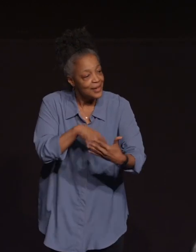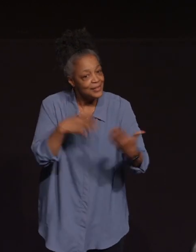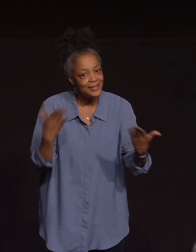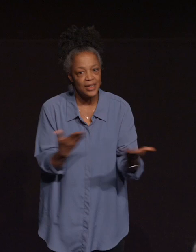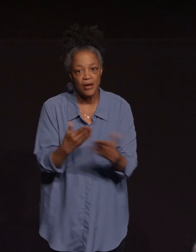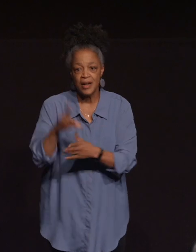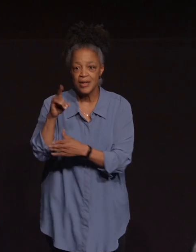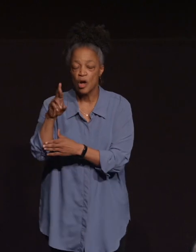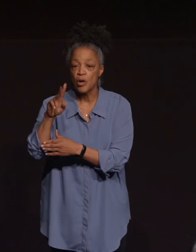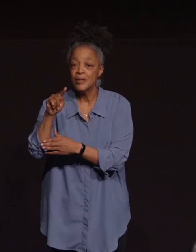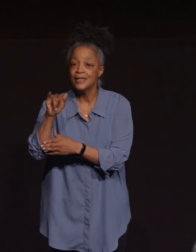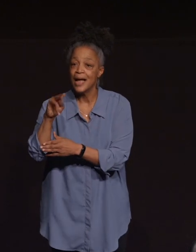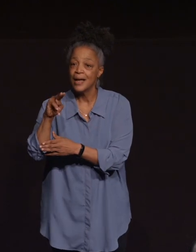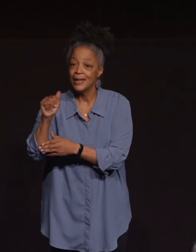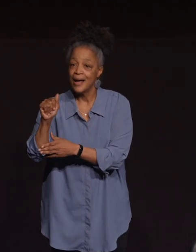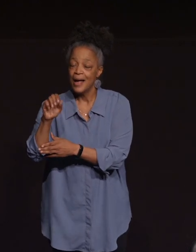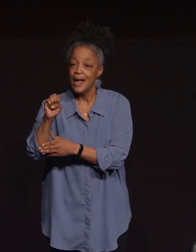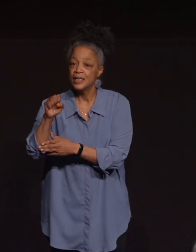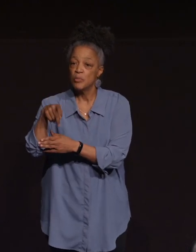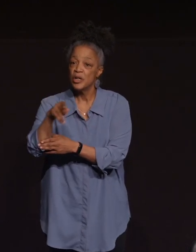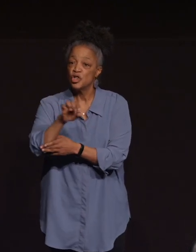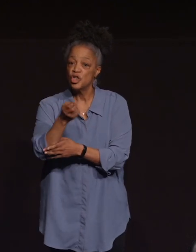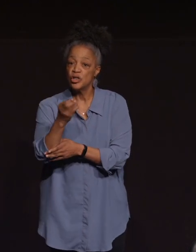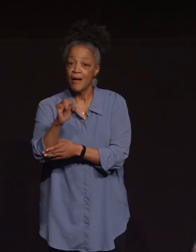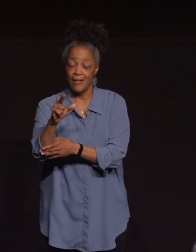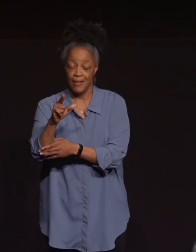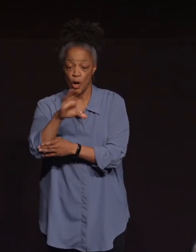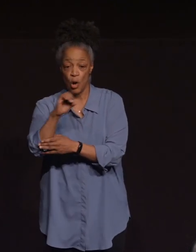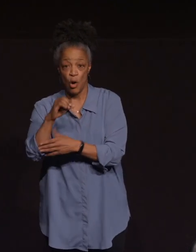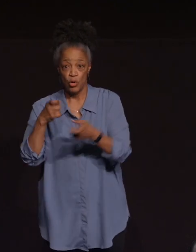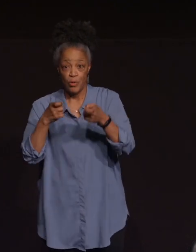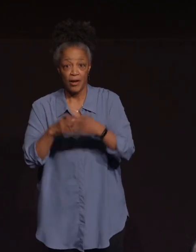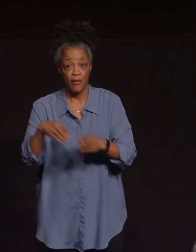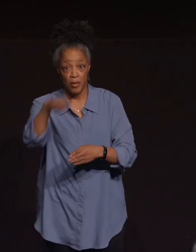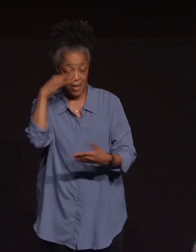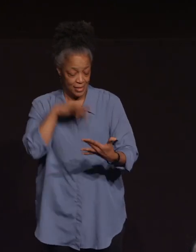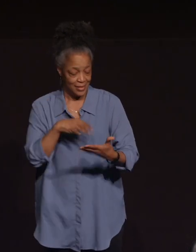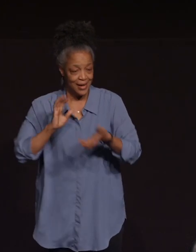Dr. Tianna S. Paschel, co-director of the Black Studies Collaboratory.